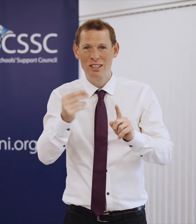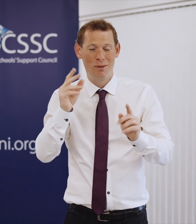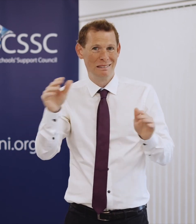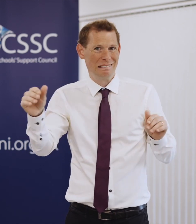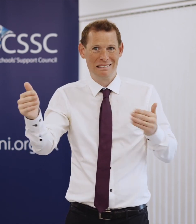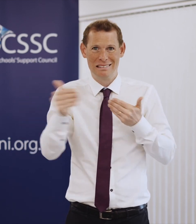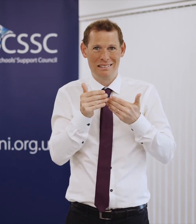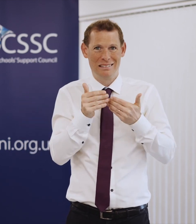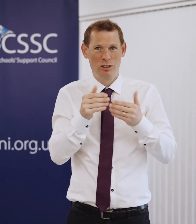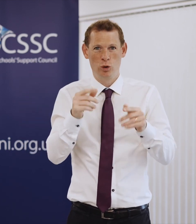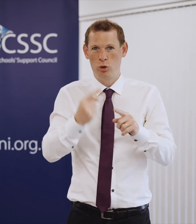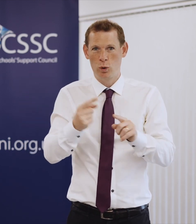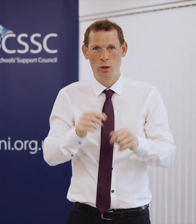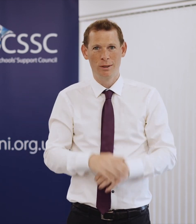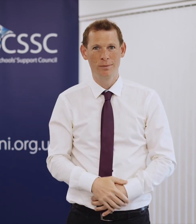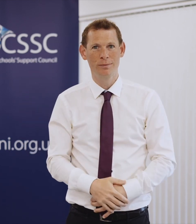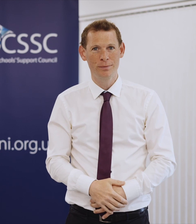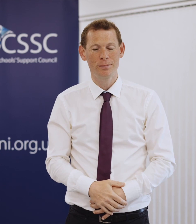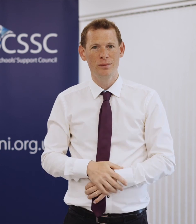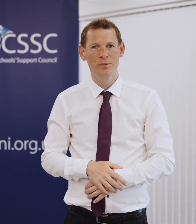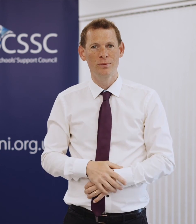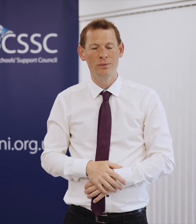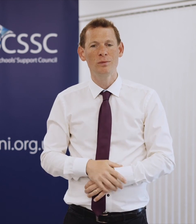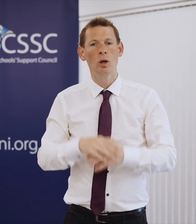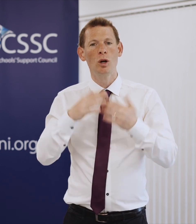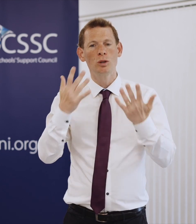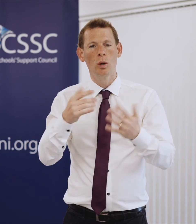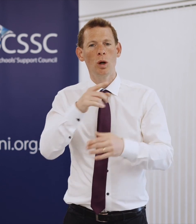lip read for long periods of time, some people can only do it for short periods of time.